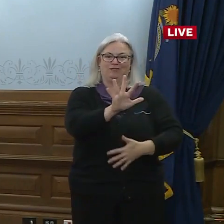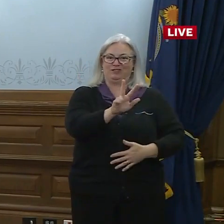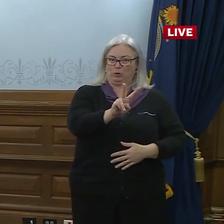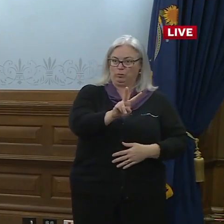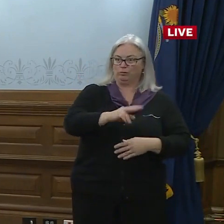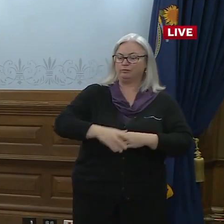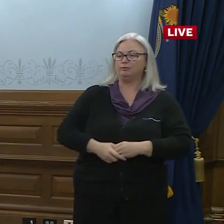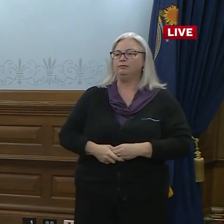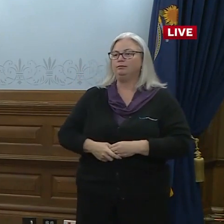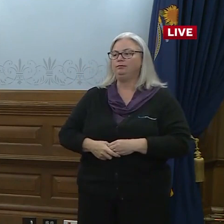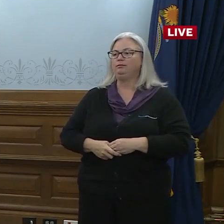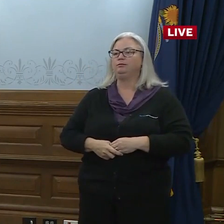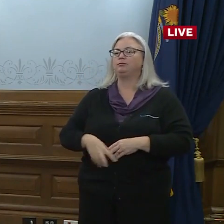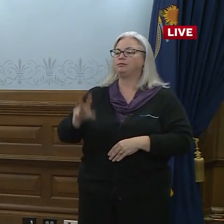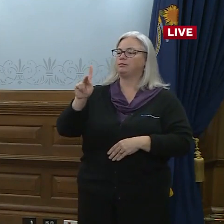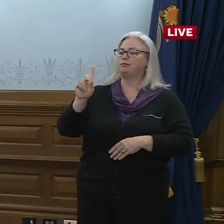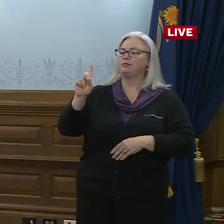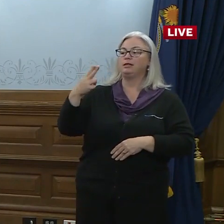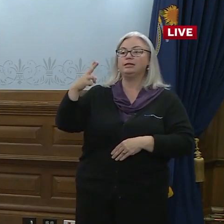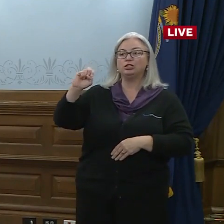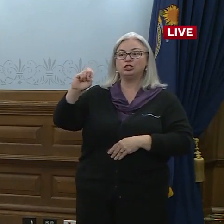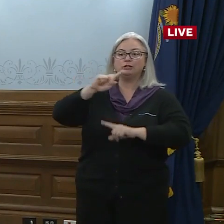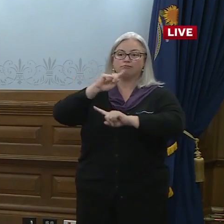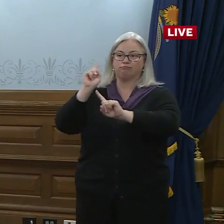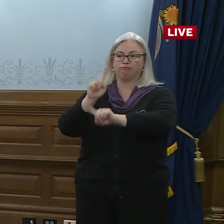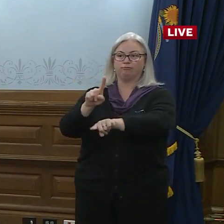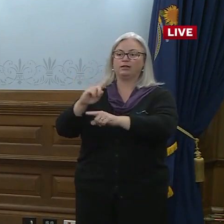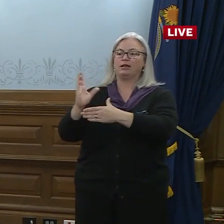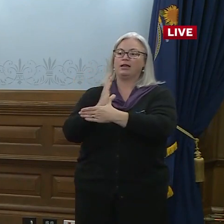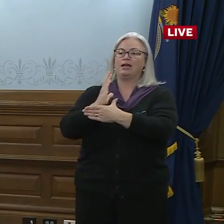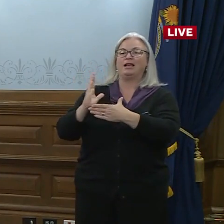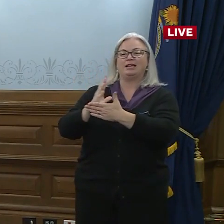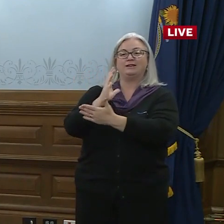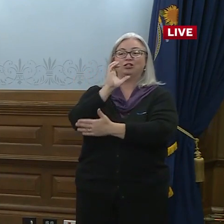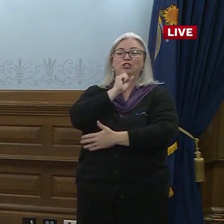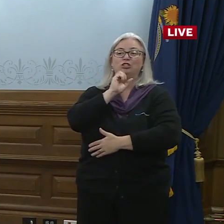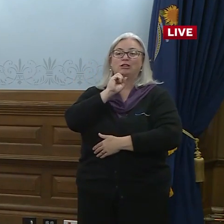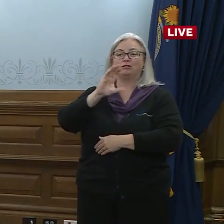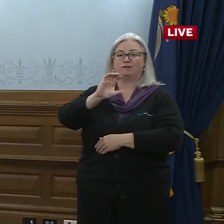THE MEDIAN AGE WAS 64 AND NOW IN JULY IT IS 52.